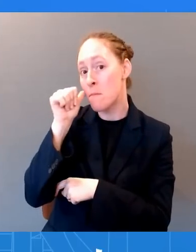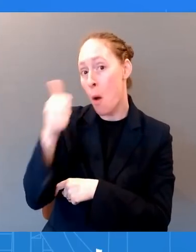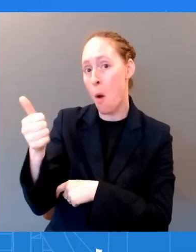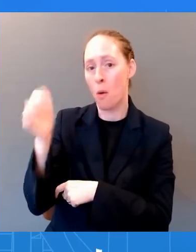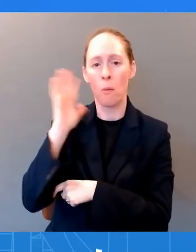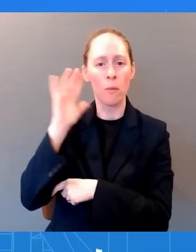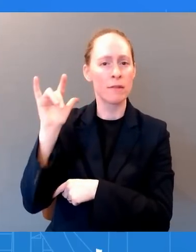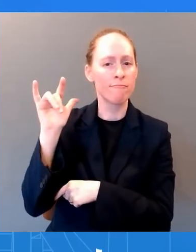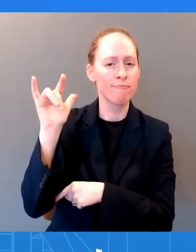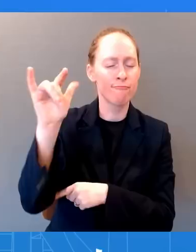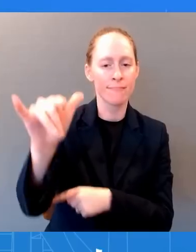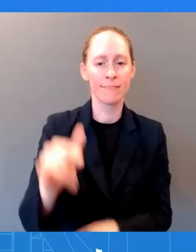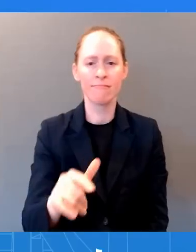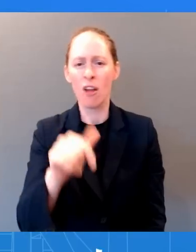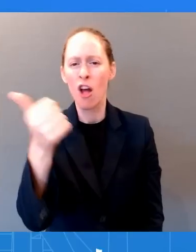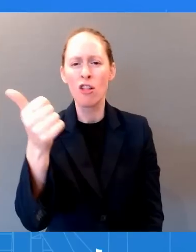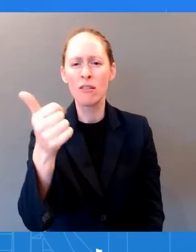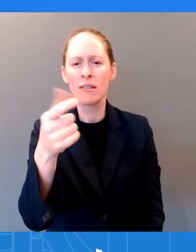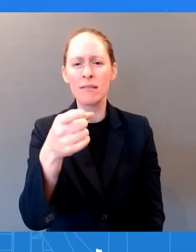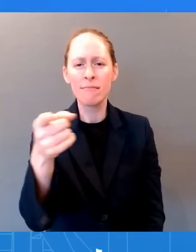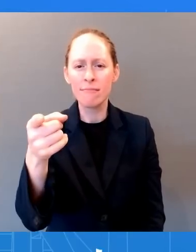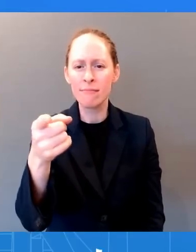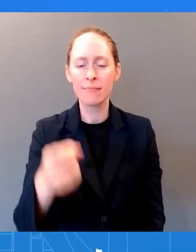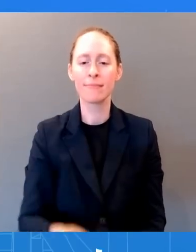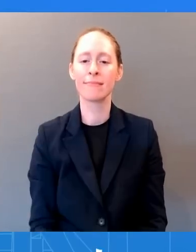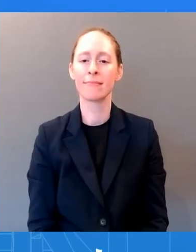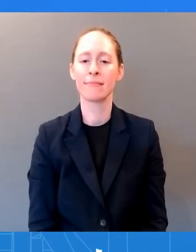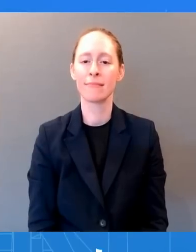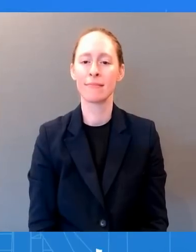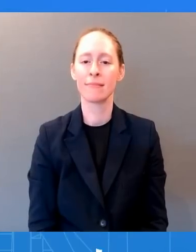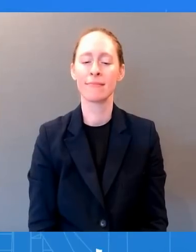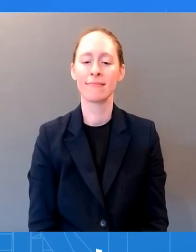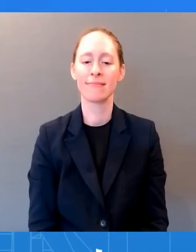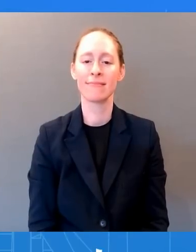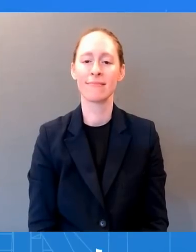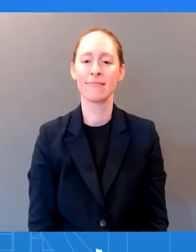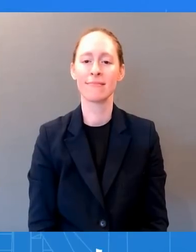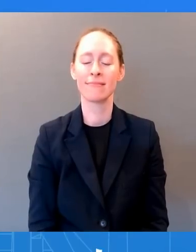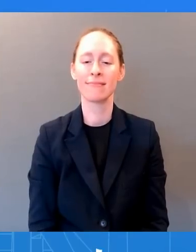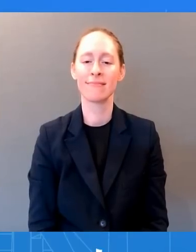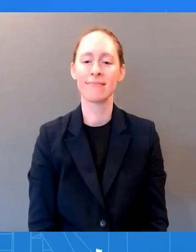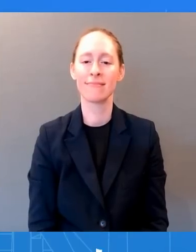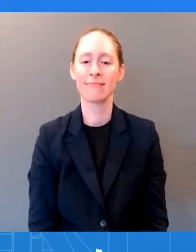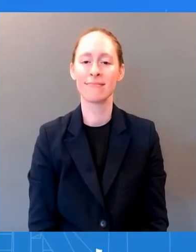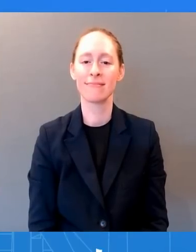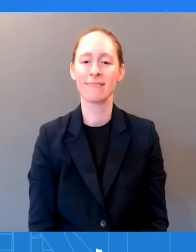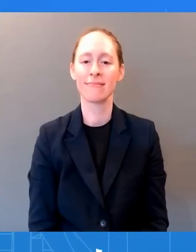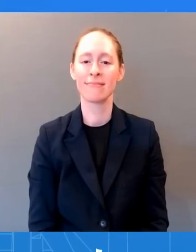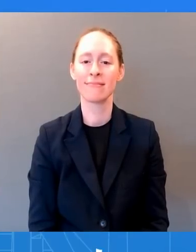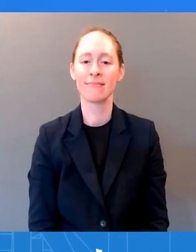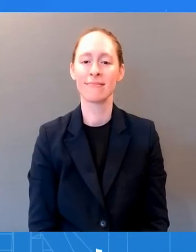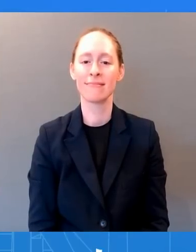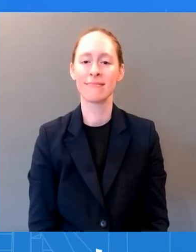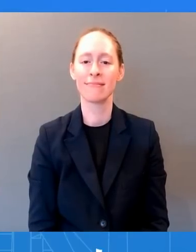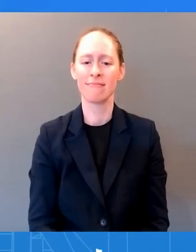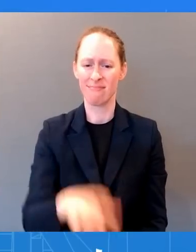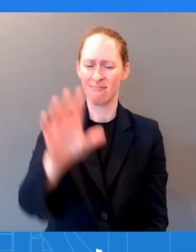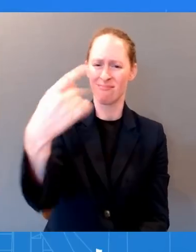They're assessing whether bringing those classified documents to Mar-a-Lago damaged national security or jeopardized national intelligence operations.